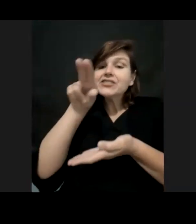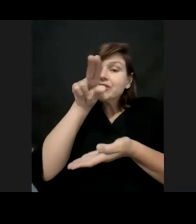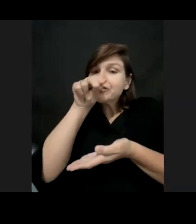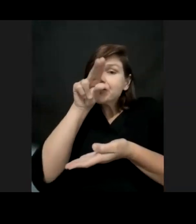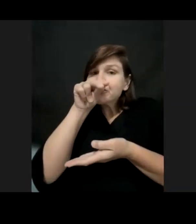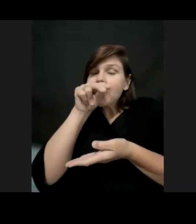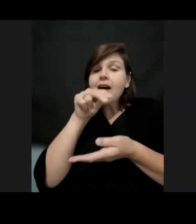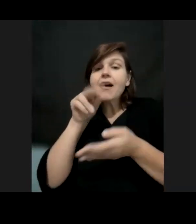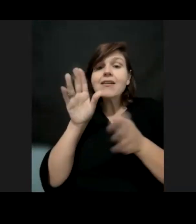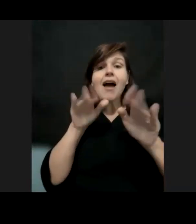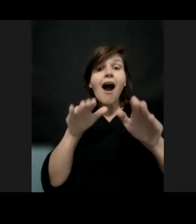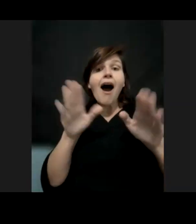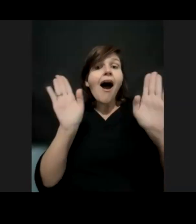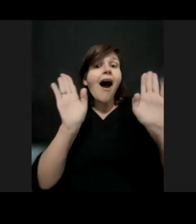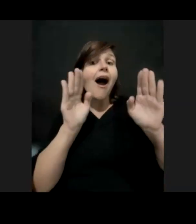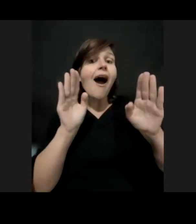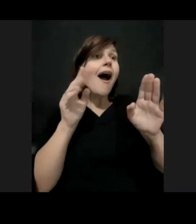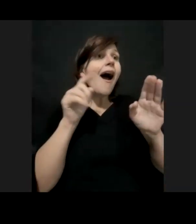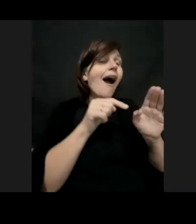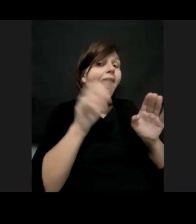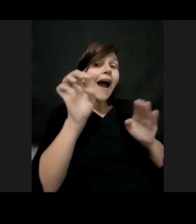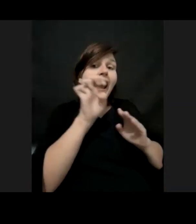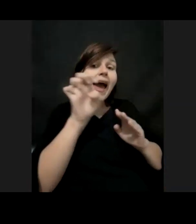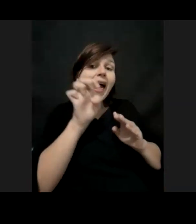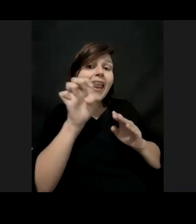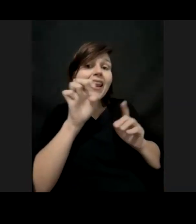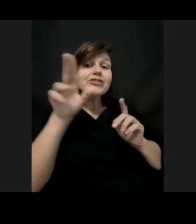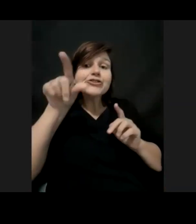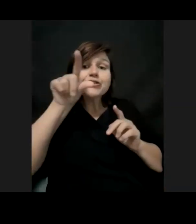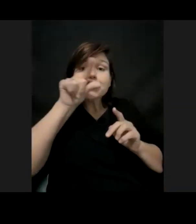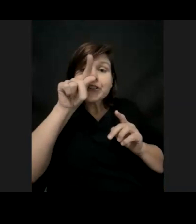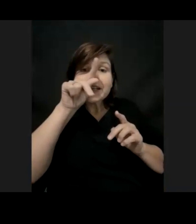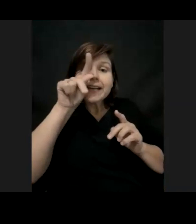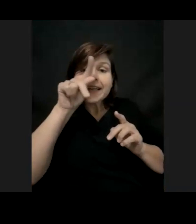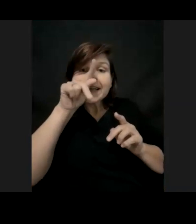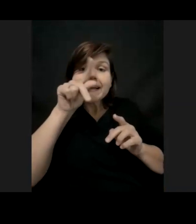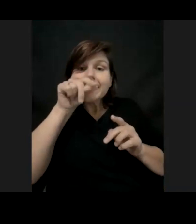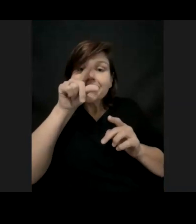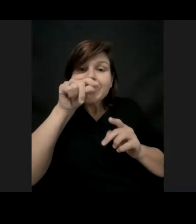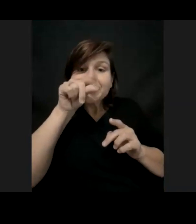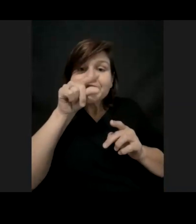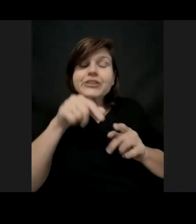Alishaaa the Kingfisher, I've told you not to play in those nets